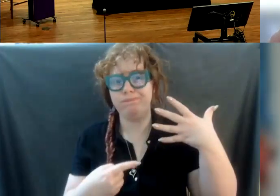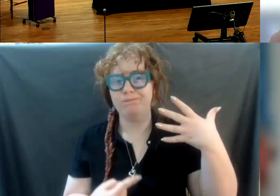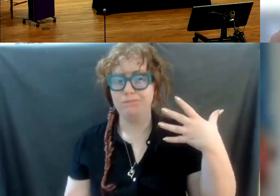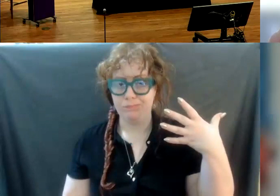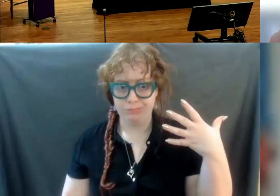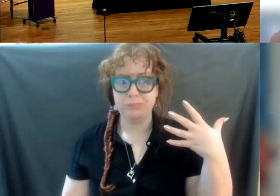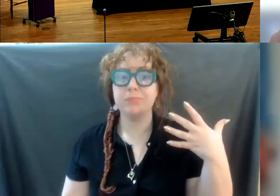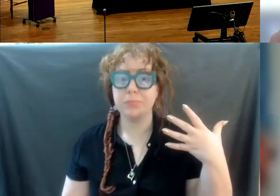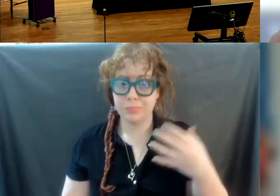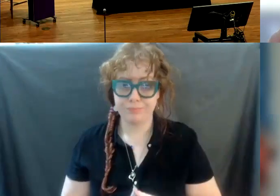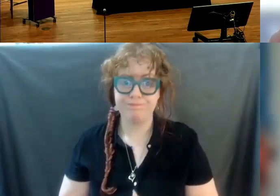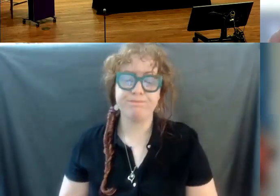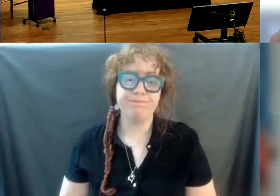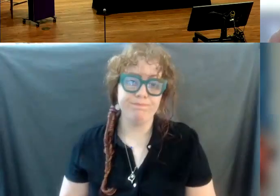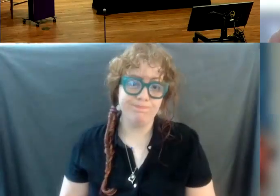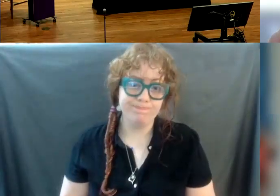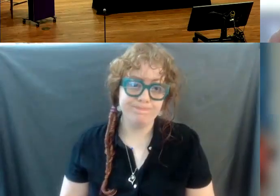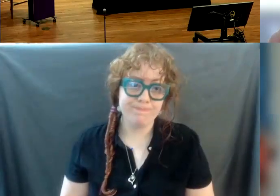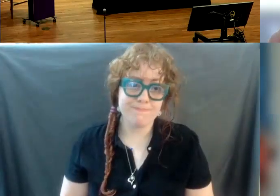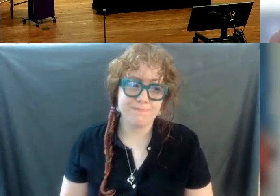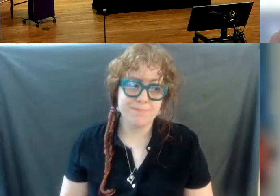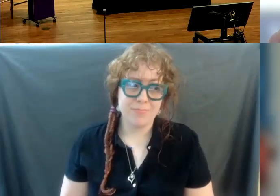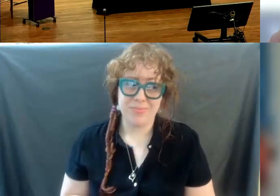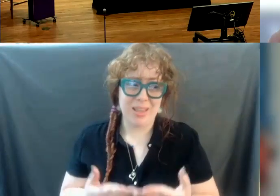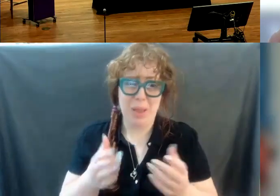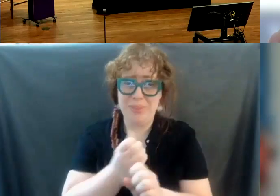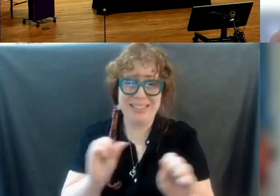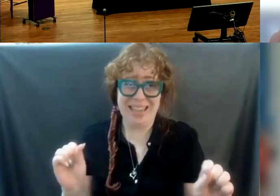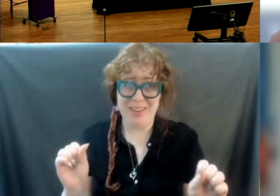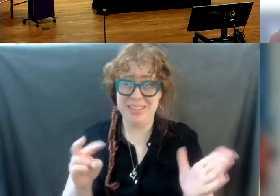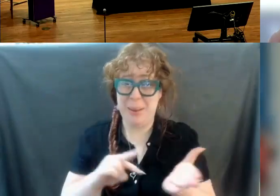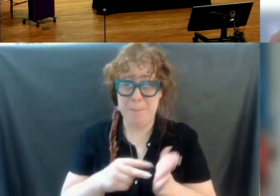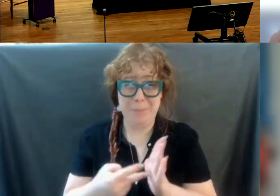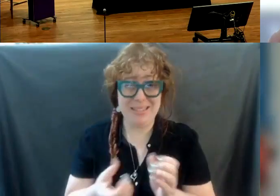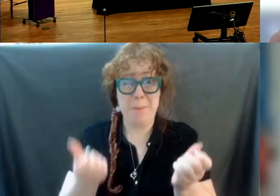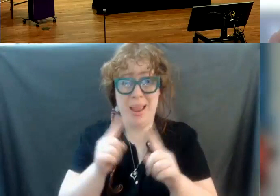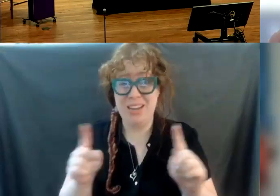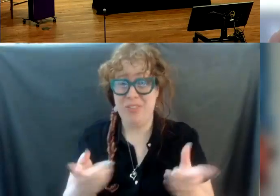because it's so many things that affects public safety. If you're talking about like I spoke before,